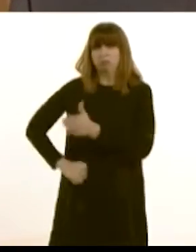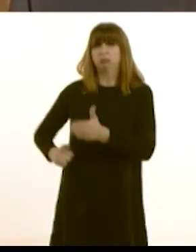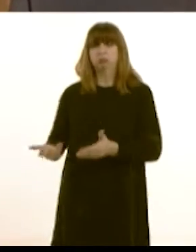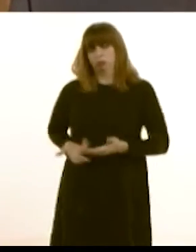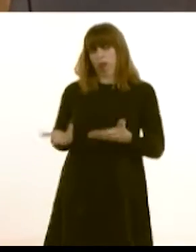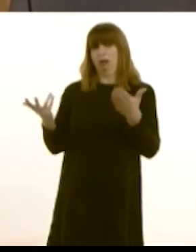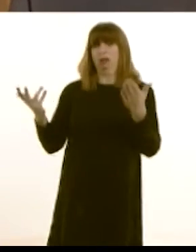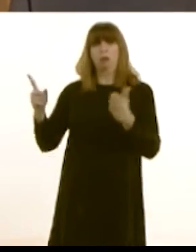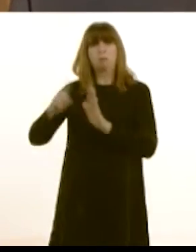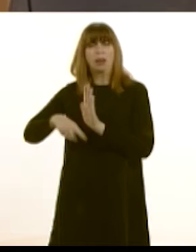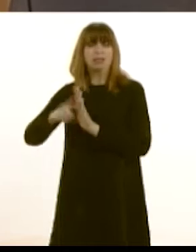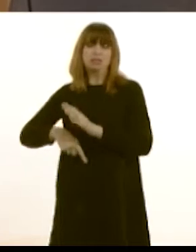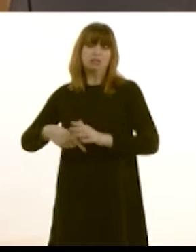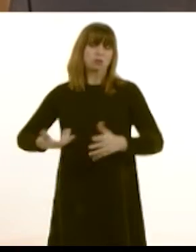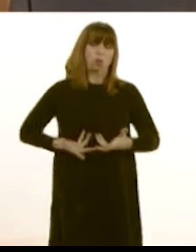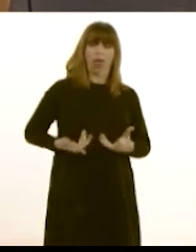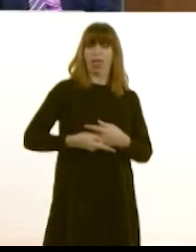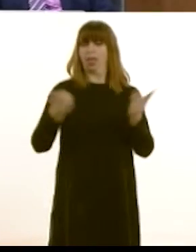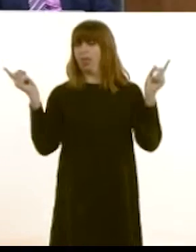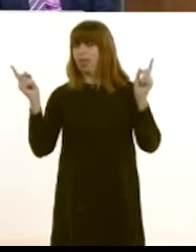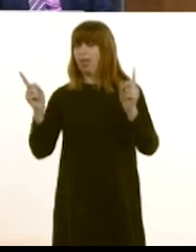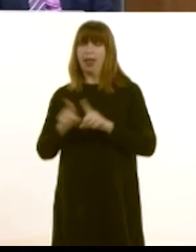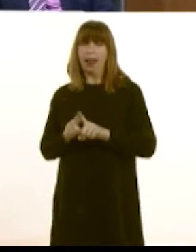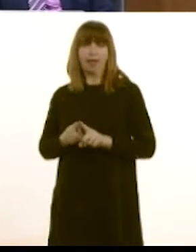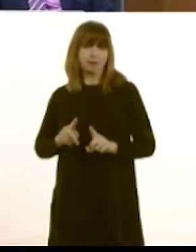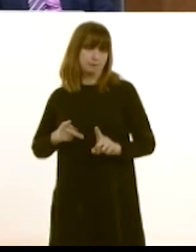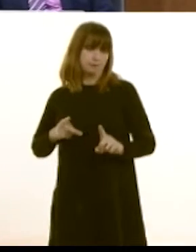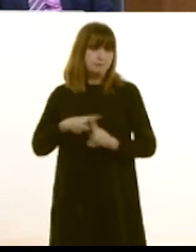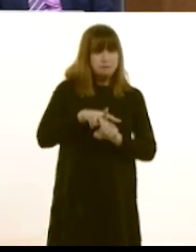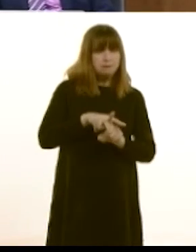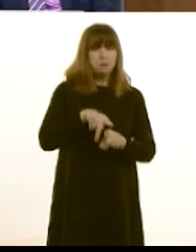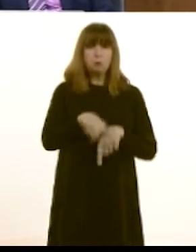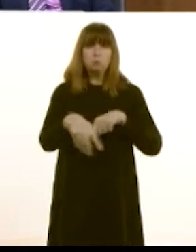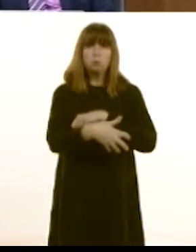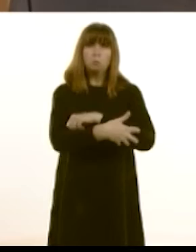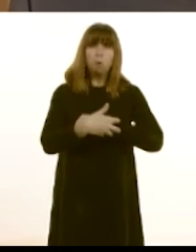being pursued, the vendetta thatís being pursued against those who are on low pay,